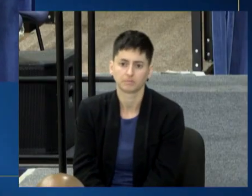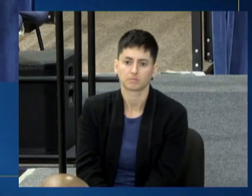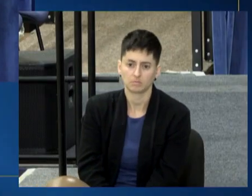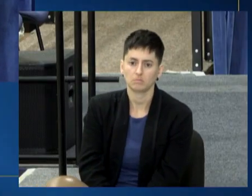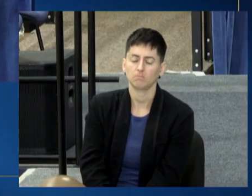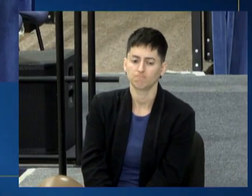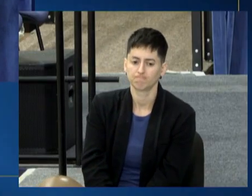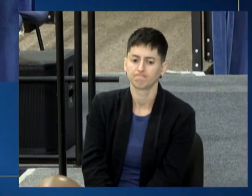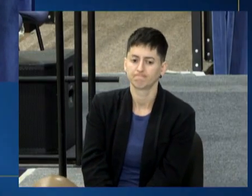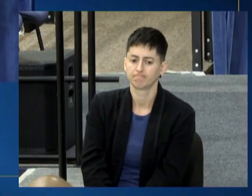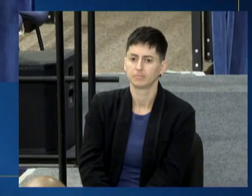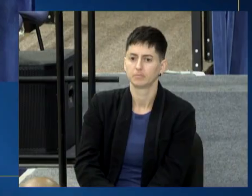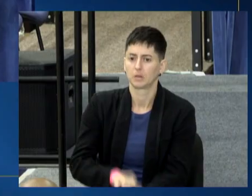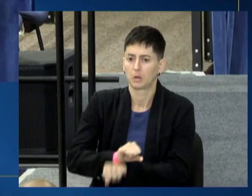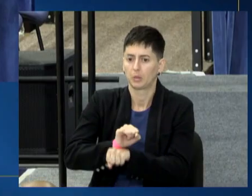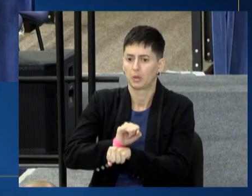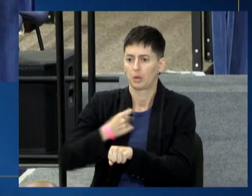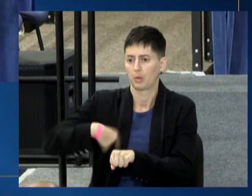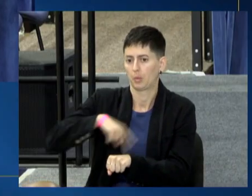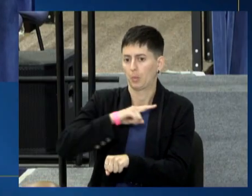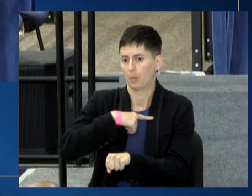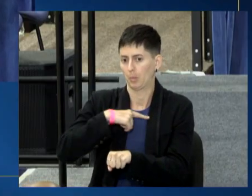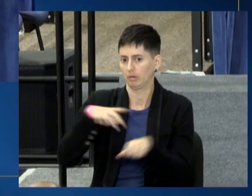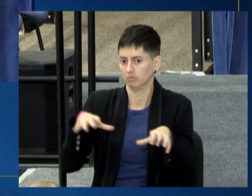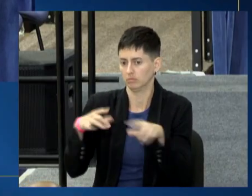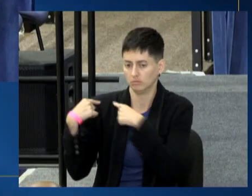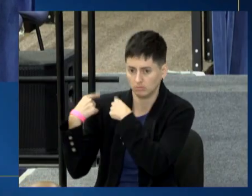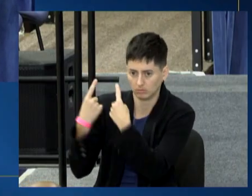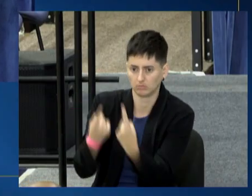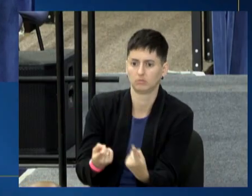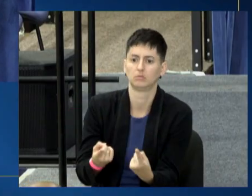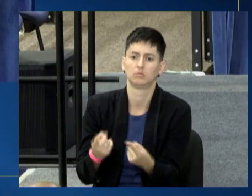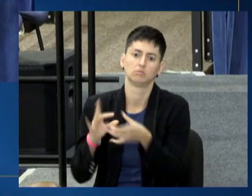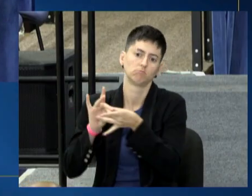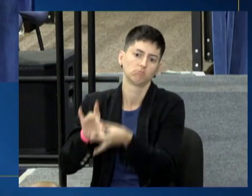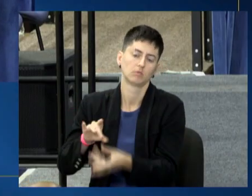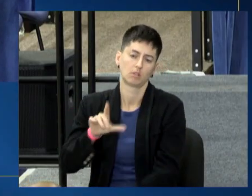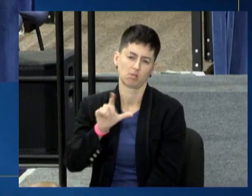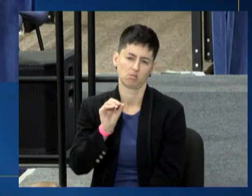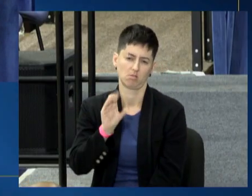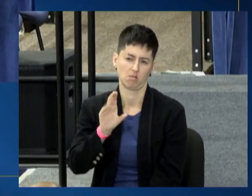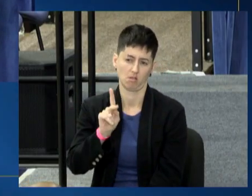lockstep with our government colleagues, trying to sort of really make sure that we are patient